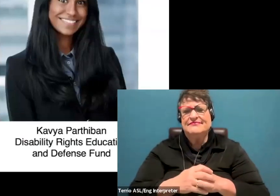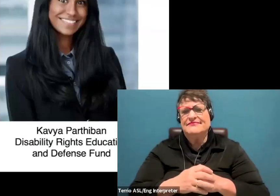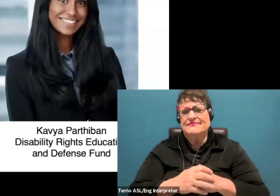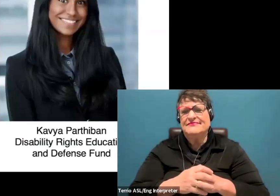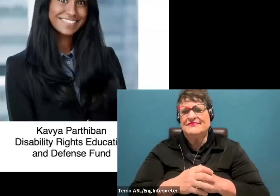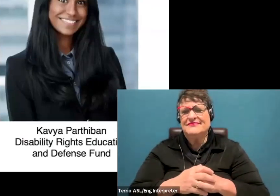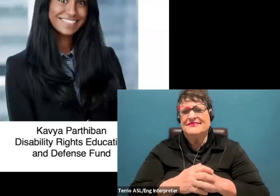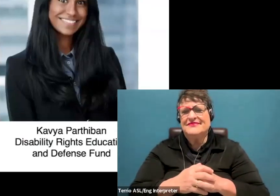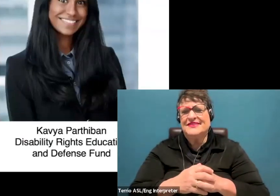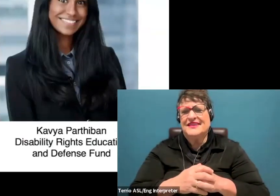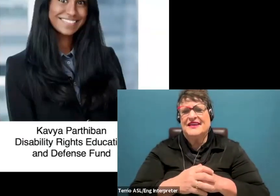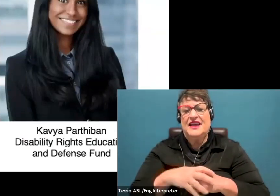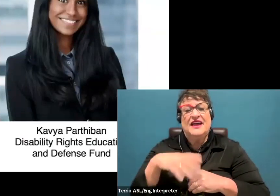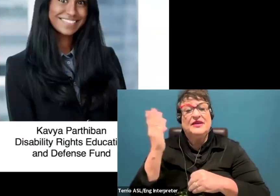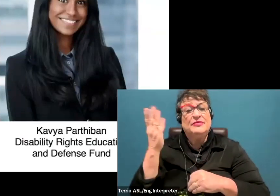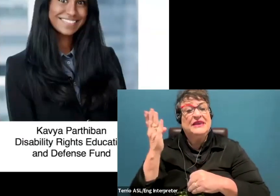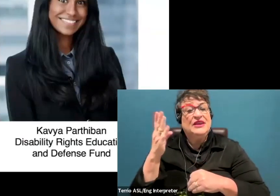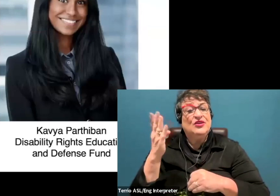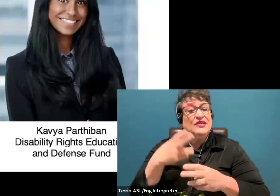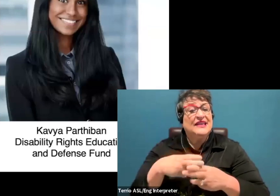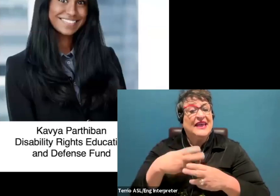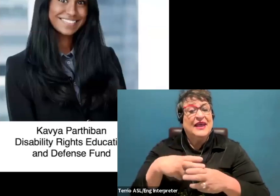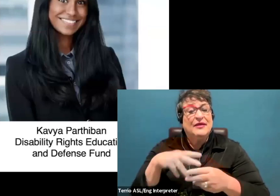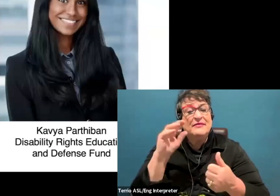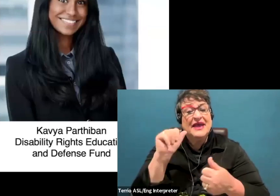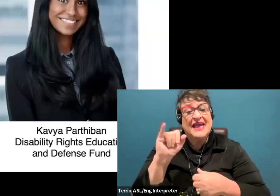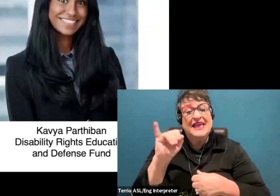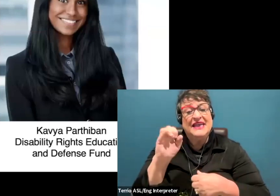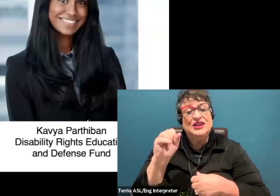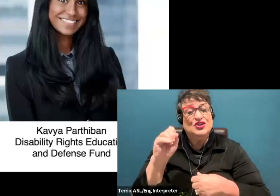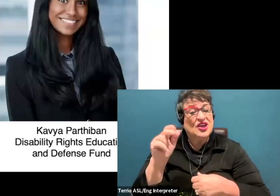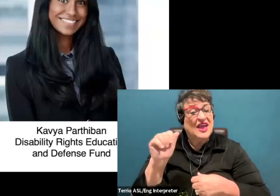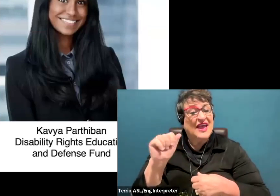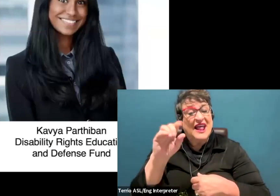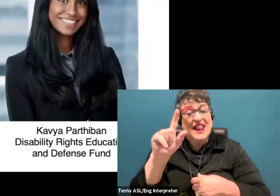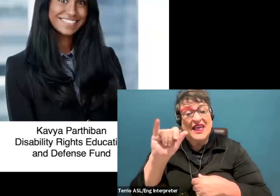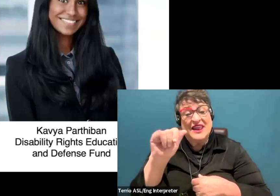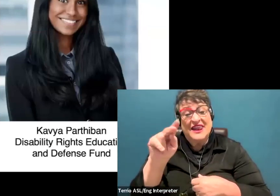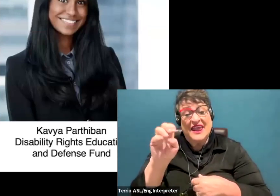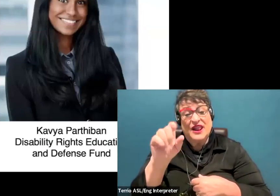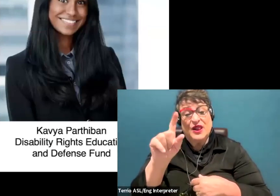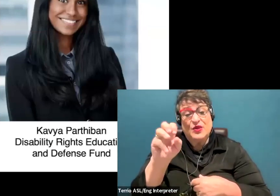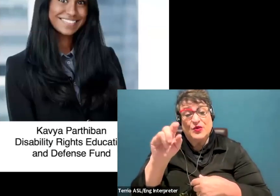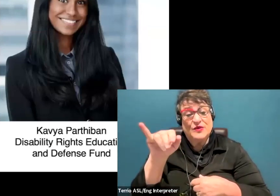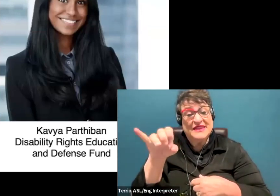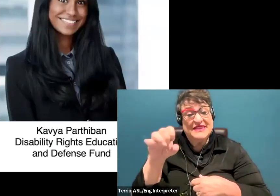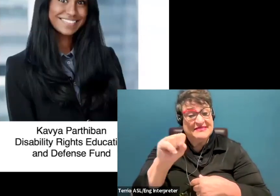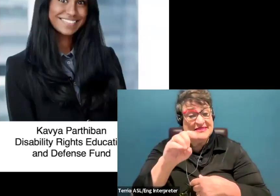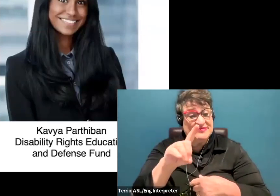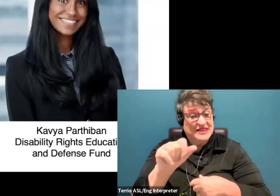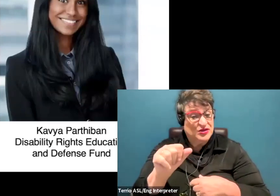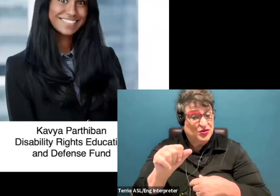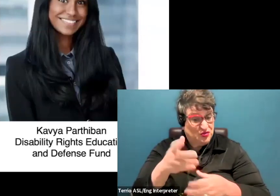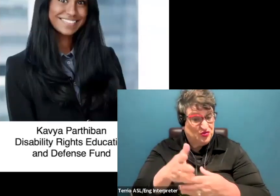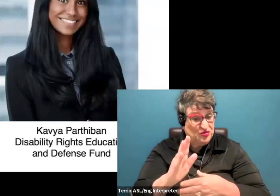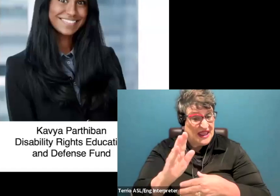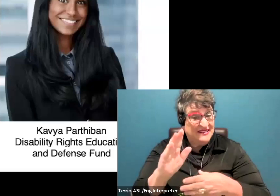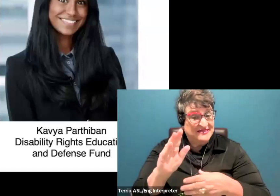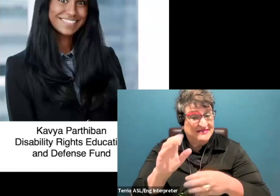Our speakers are Ayesha Elaine Lewis from the Disability Rights Education and Defense Fund, Robin Powell from